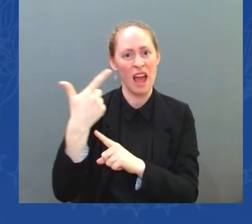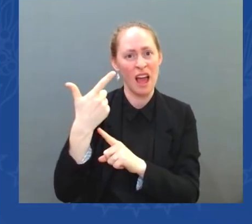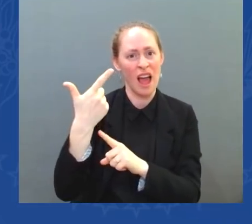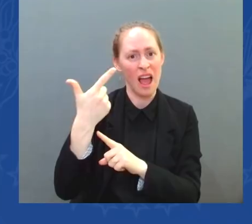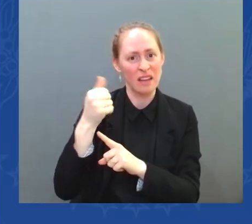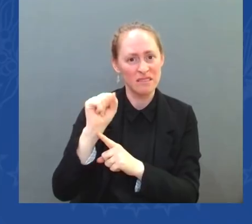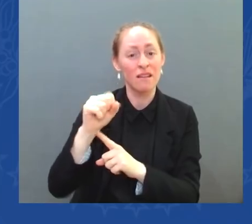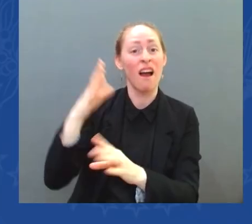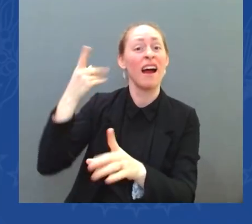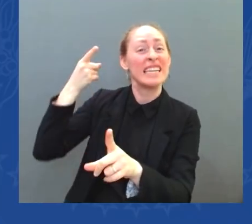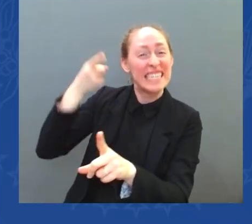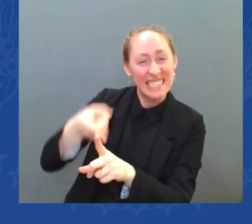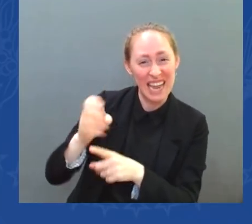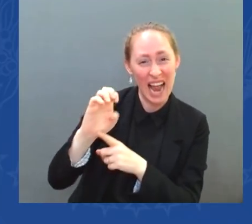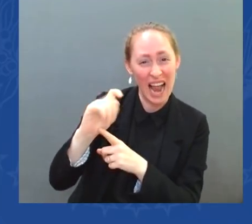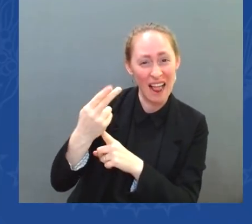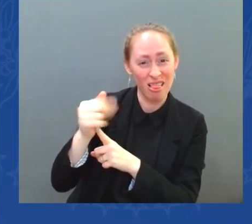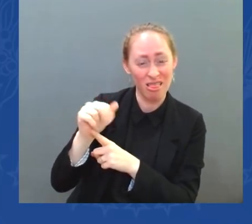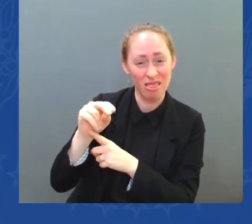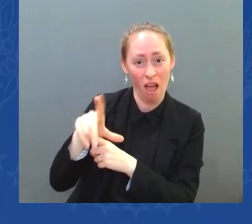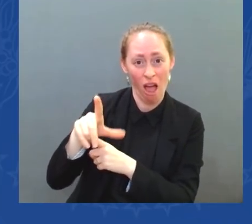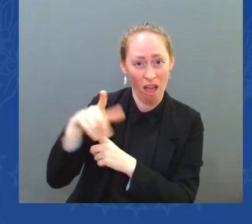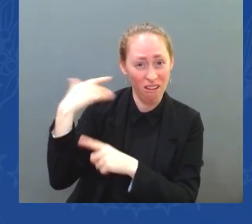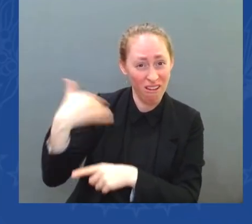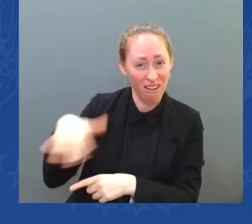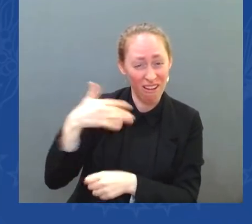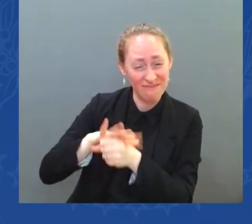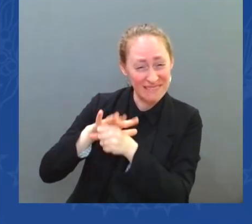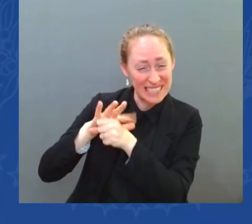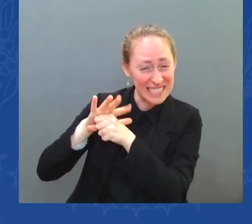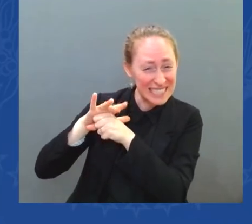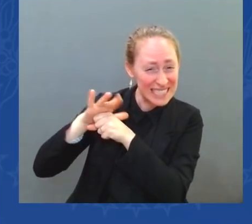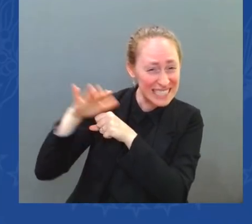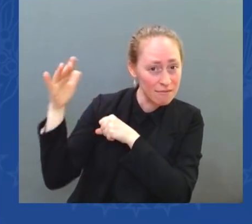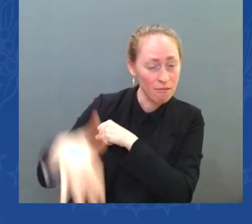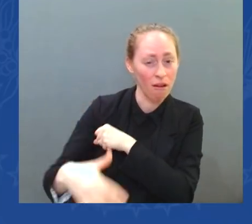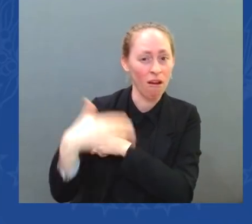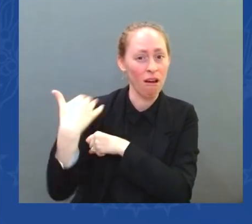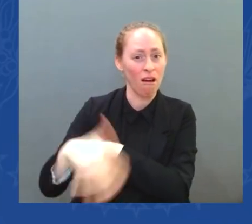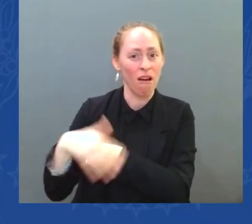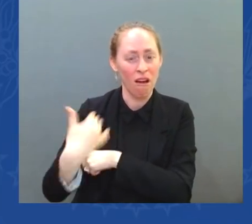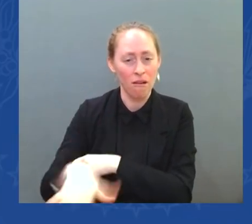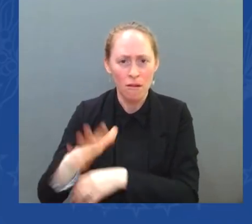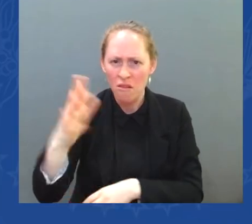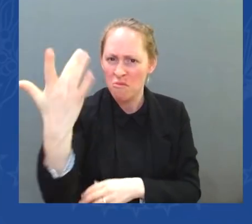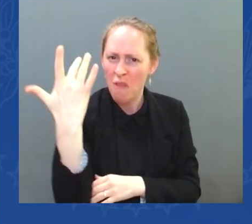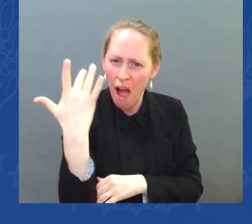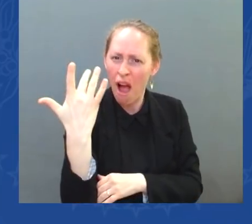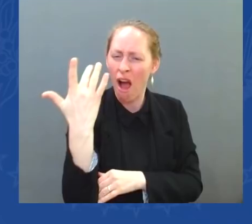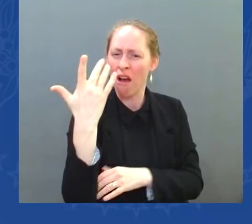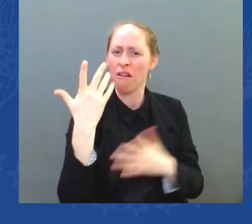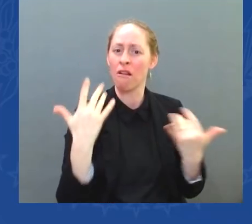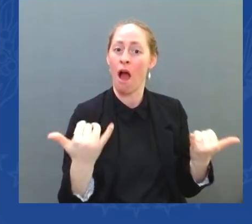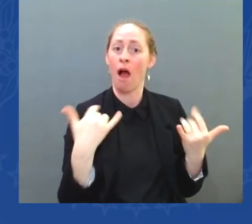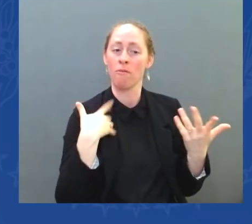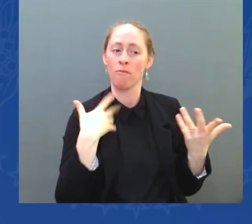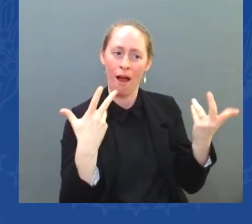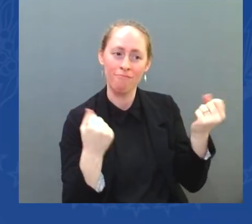It supports farmers and the farm economy. You know, everybody thinks Delaware is a big industrial state, a banking state -- and DuPont.